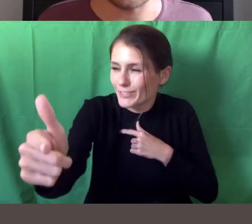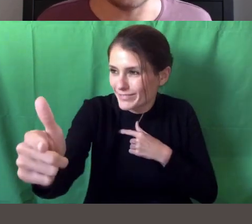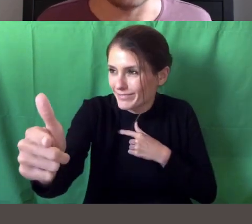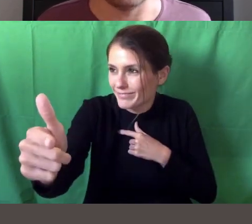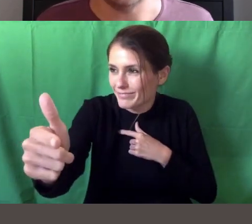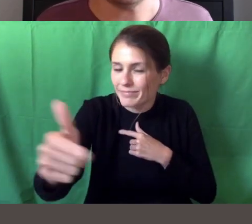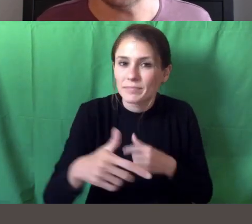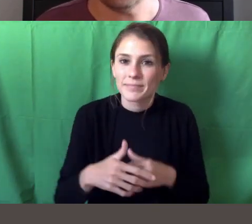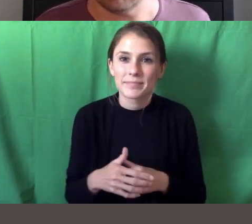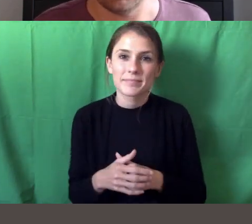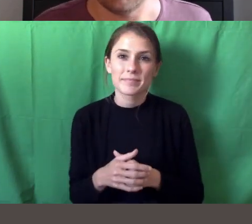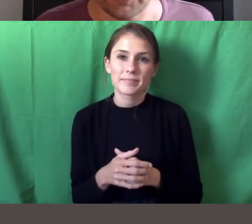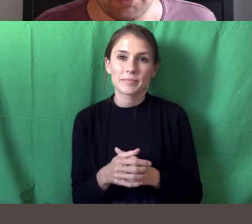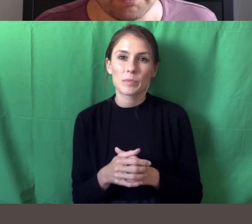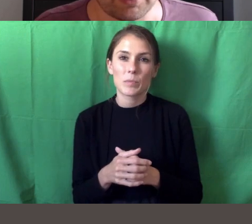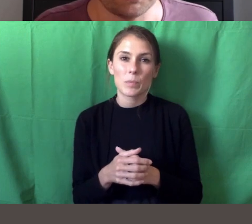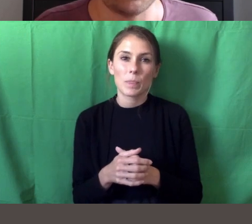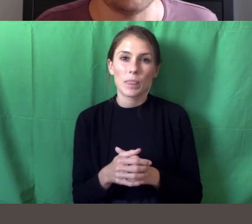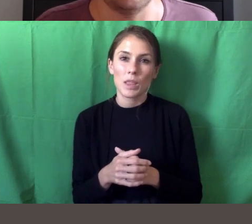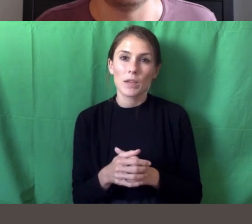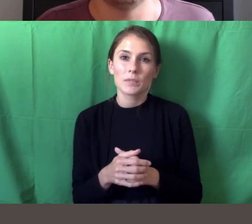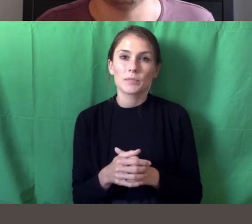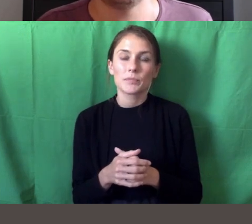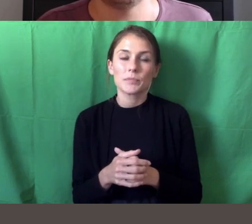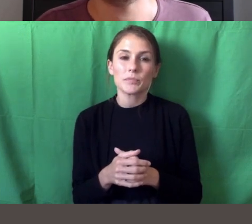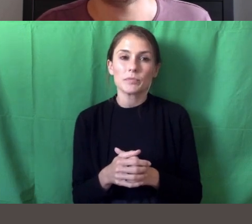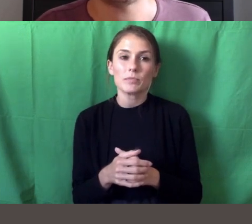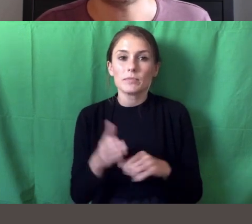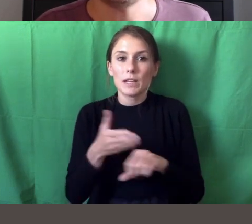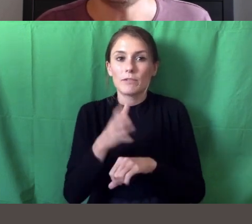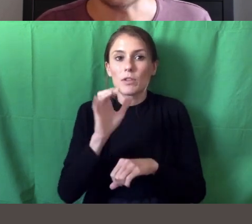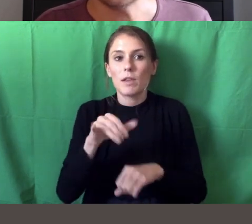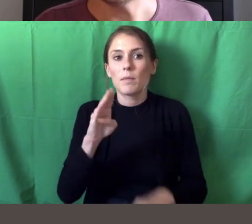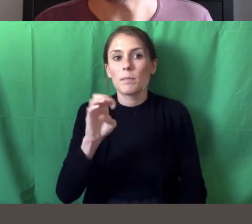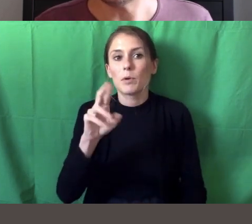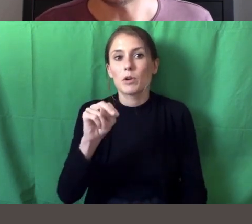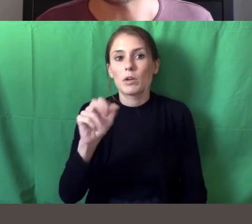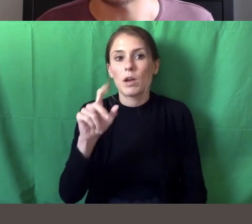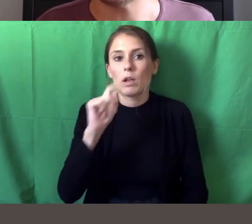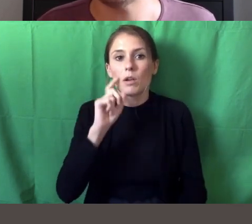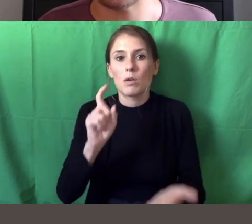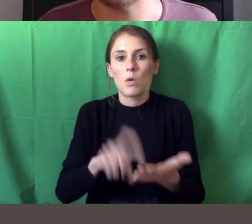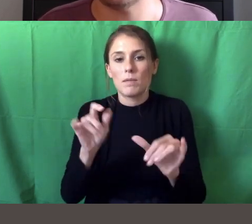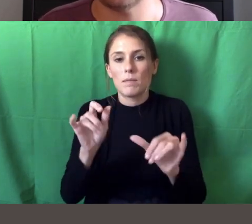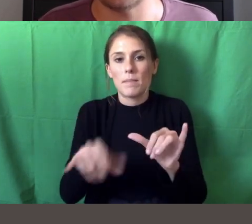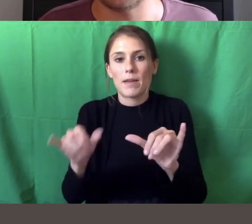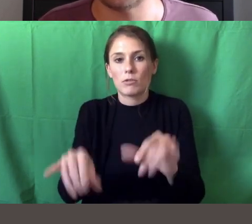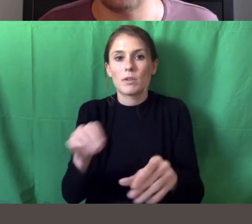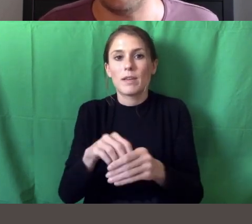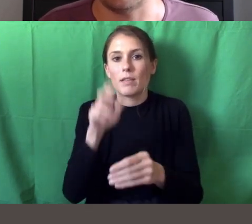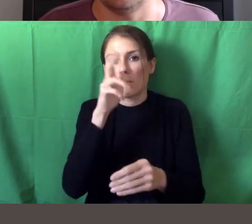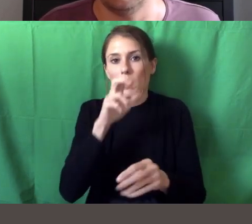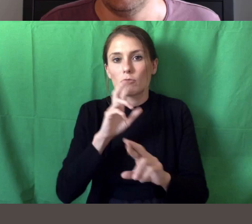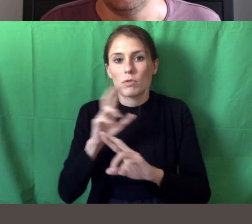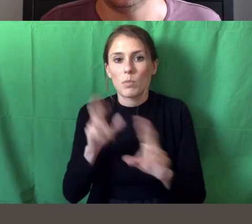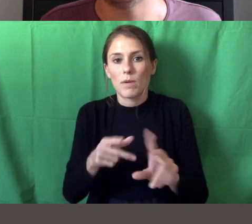did not create tox. I joined much, much later. That's normal process. Soon afterwards,